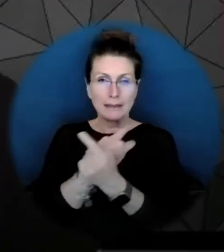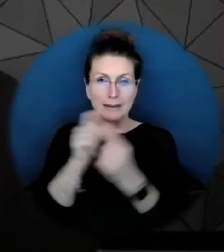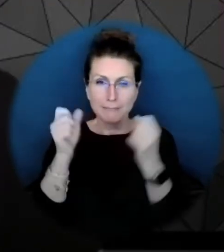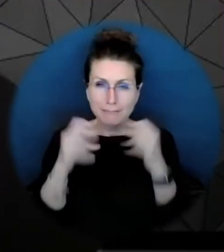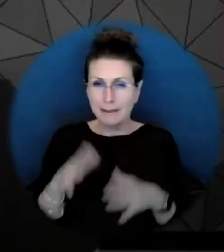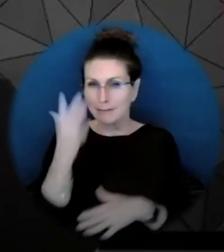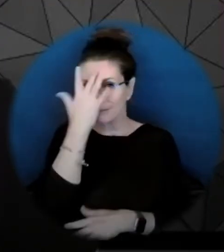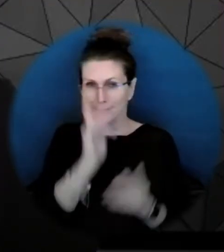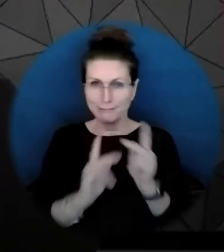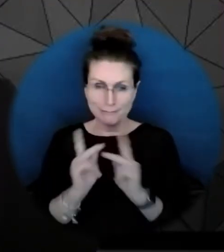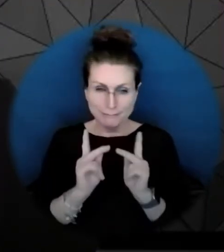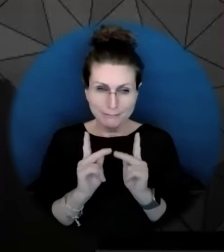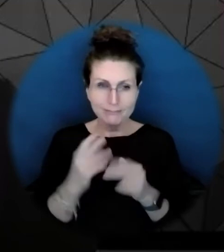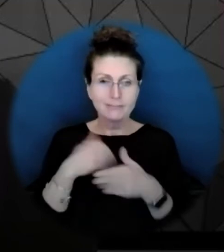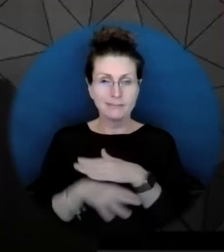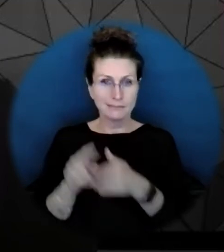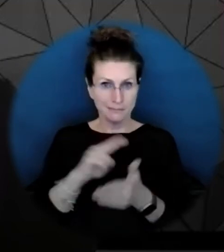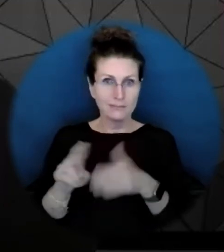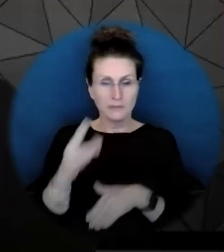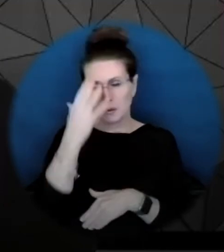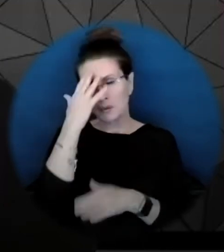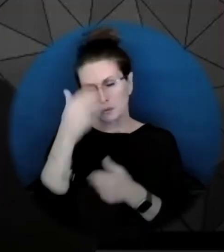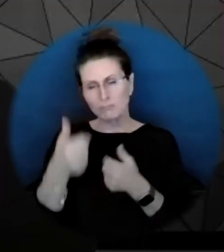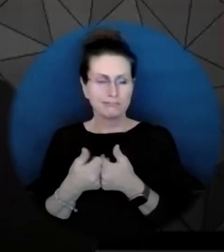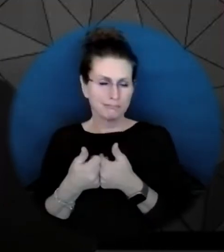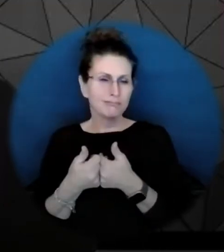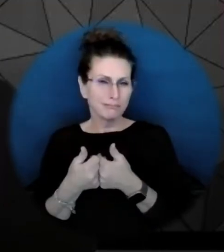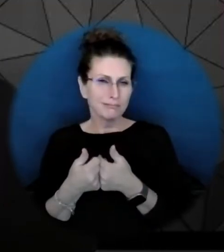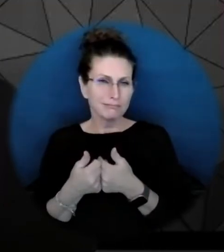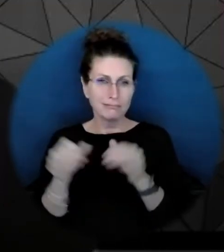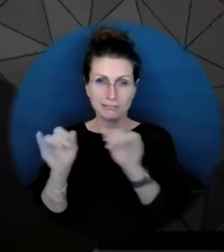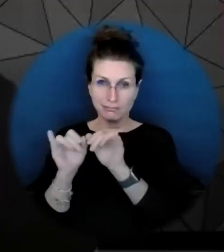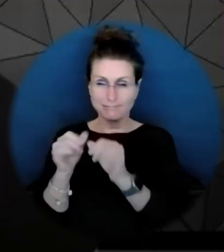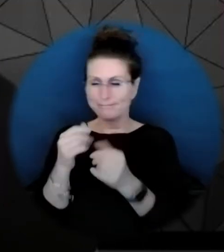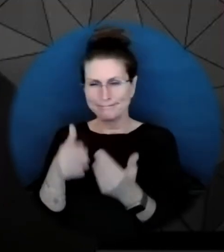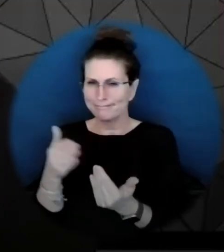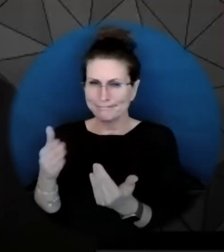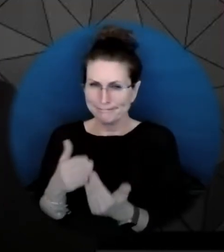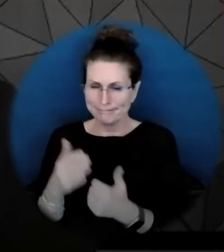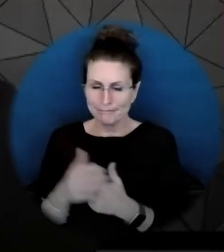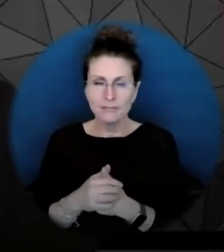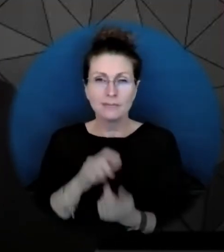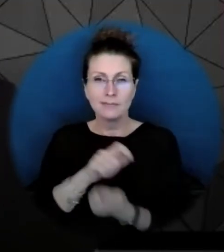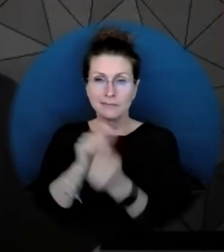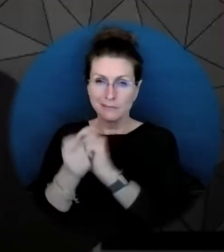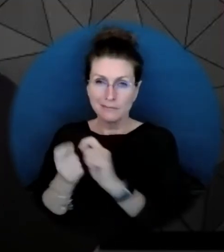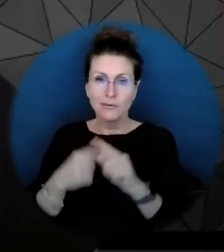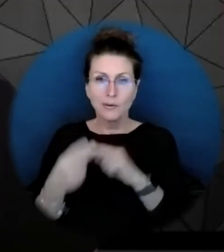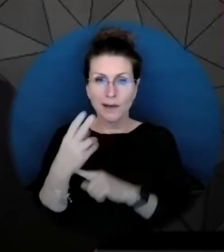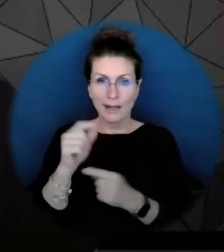Entering university, I knew I would face many challenges. Engineering is not easy. And the jump from high school to university